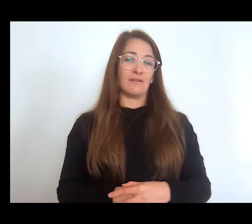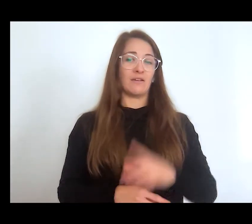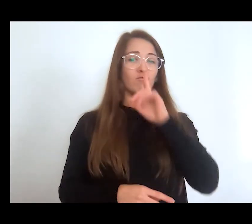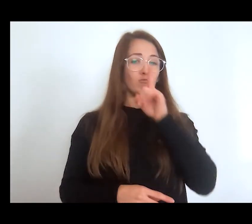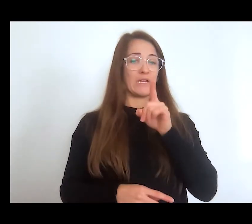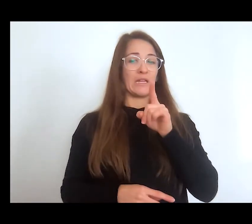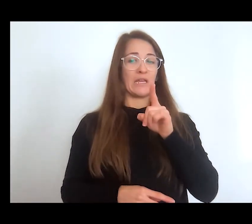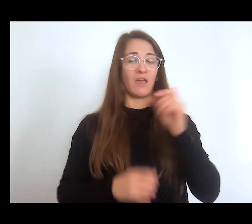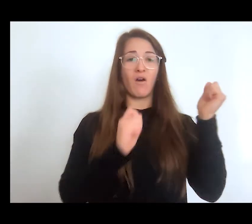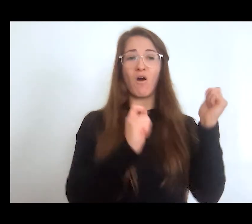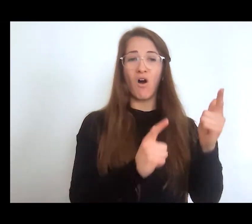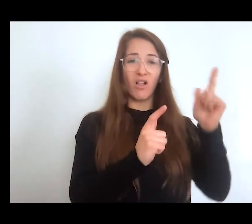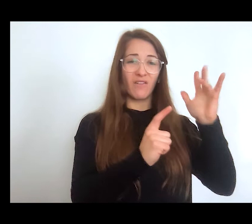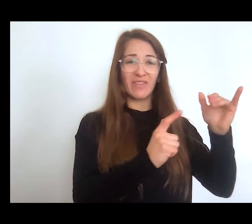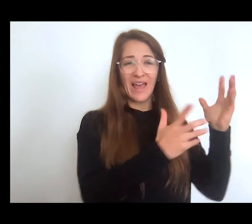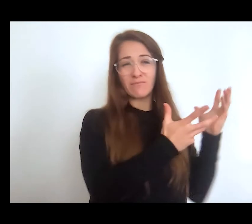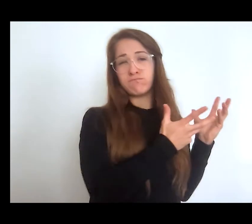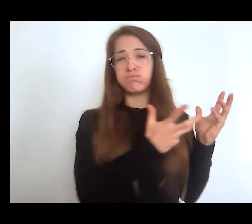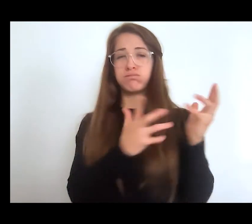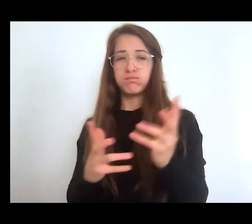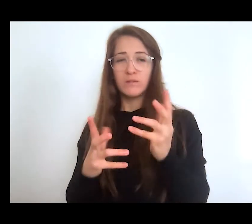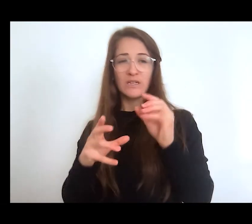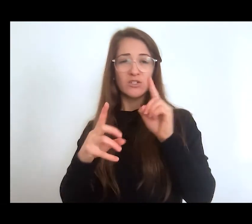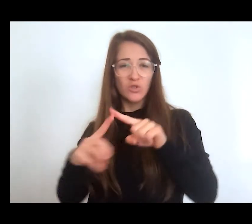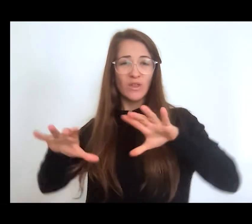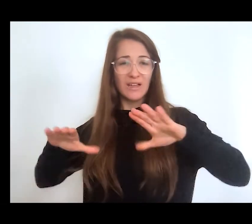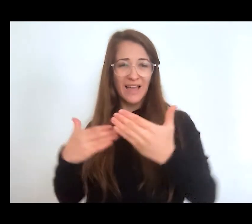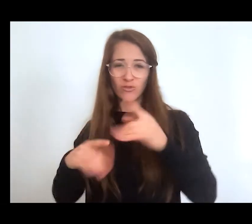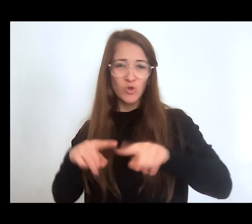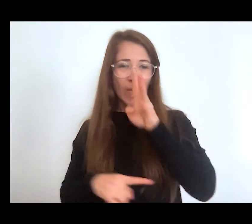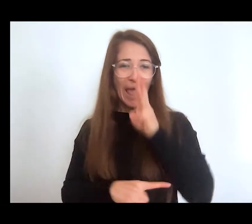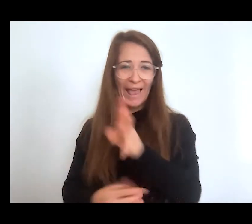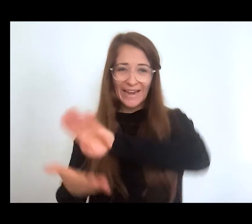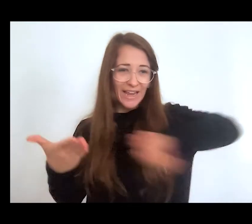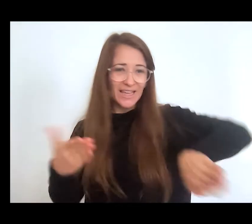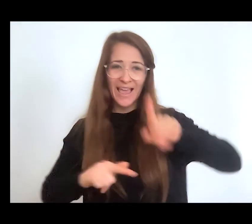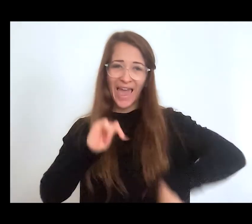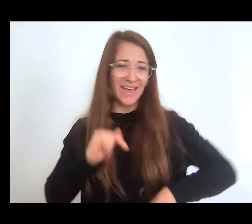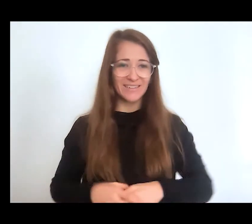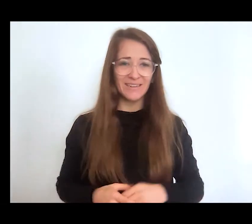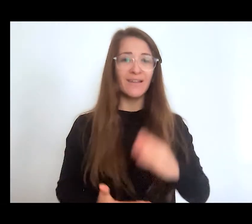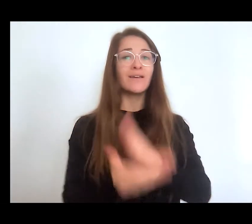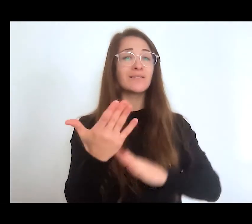CLASSROOM, THEY BASICALLY BRING ALL THAT INTO THE CLASSROOM. SO YOU CAN'T IGNORE IT.